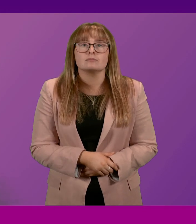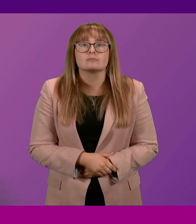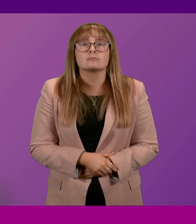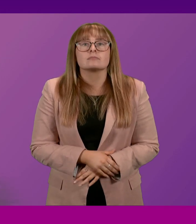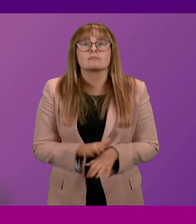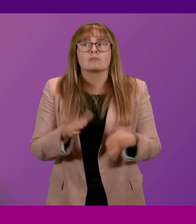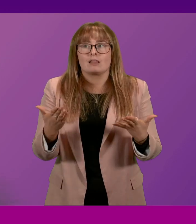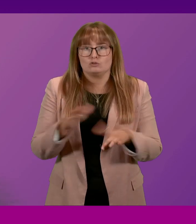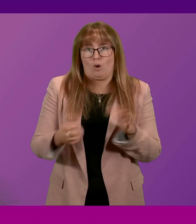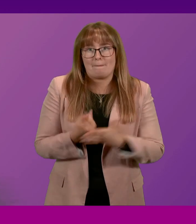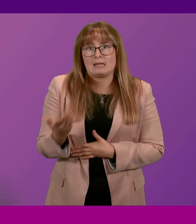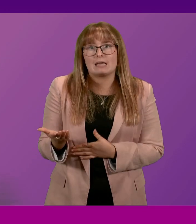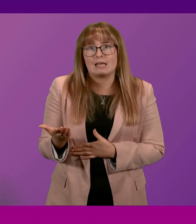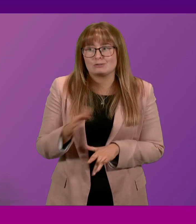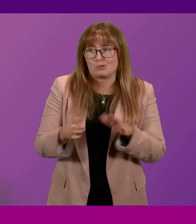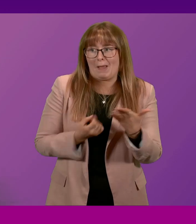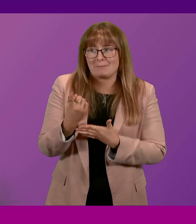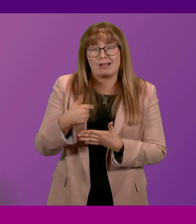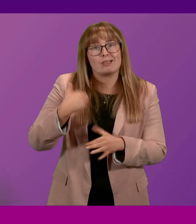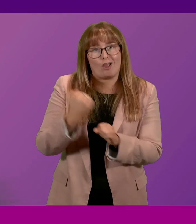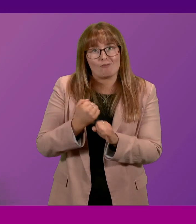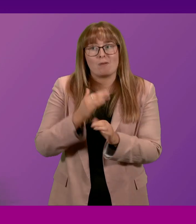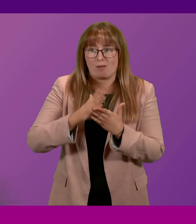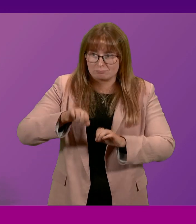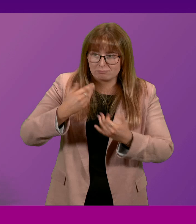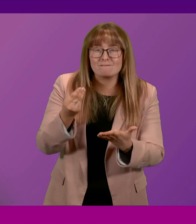That is not happening. The Government has provided financial support to Youth